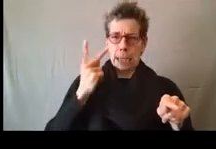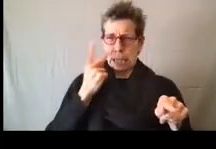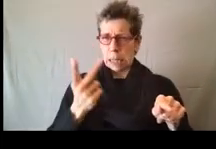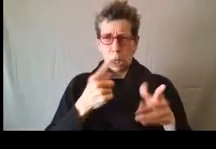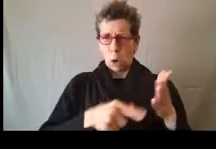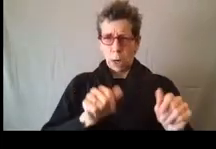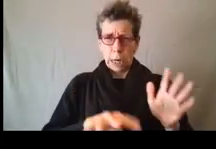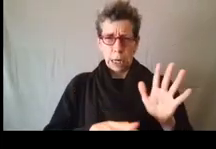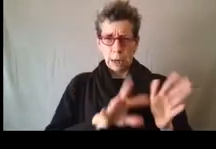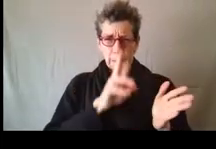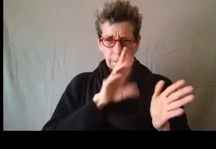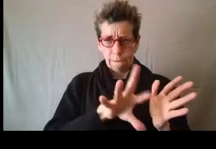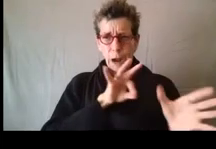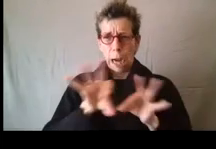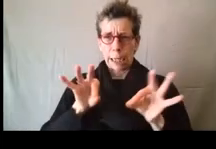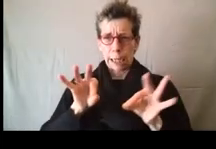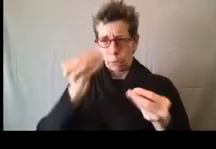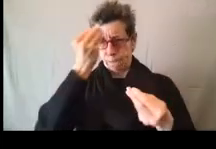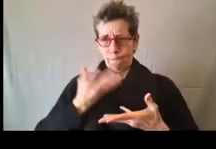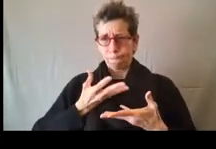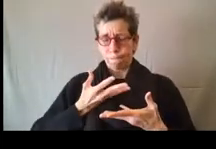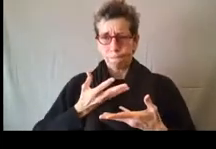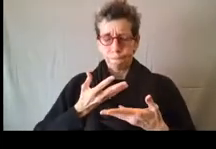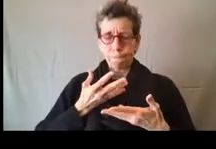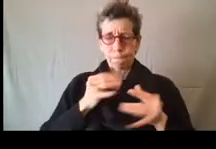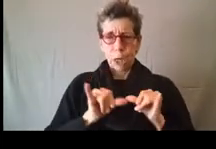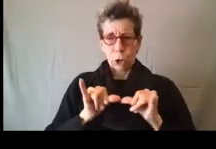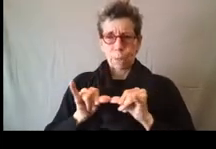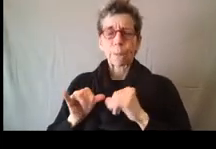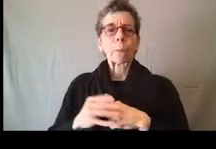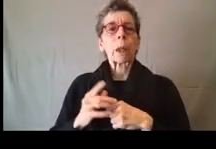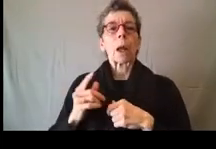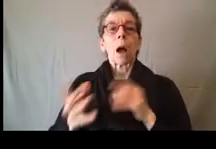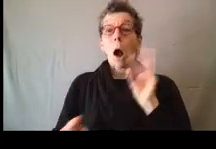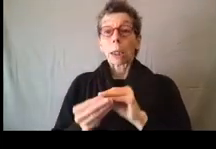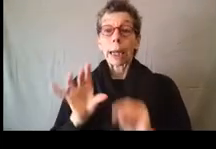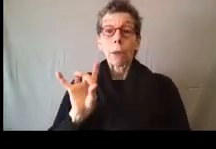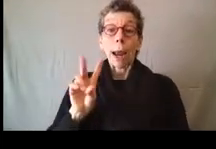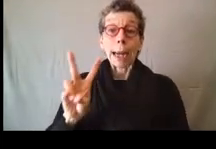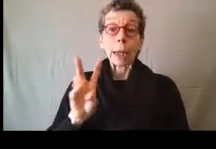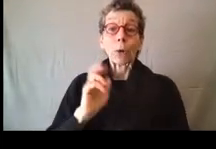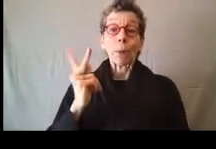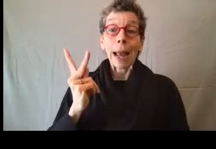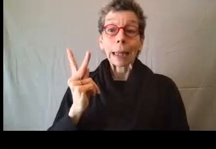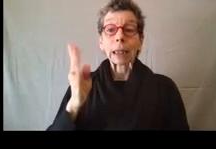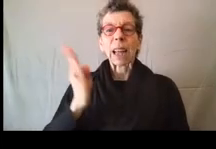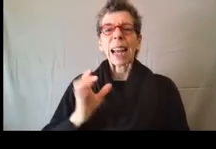indicators and what that would tell us. We looked at 82 banks and credit unions websites